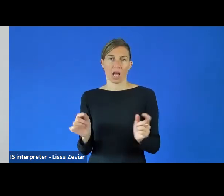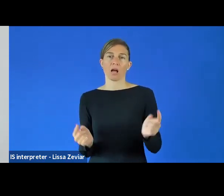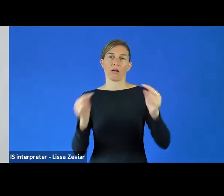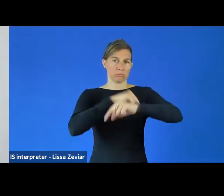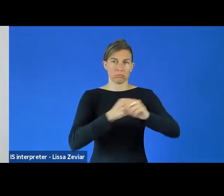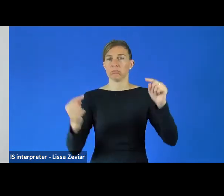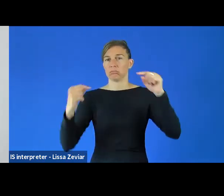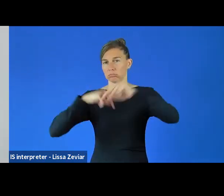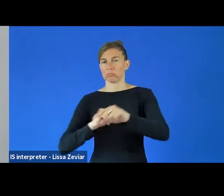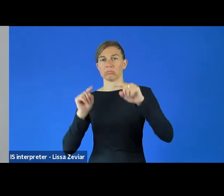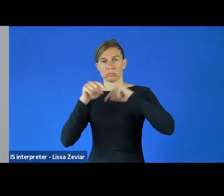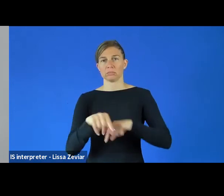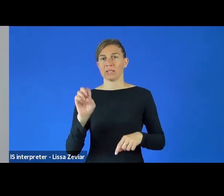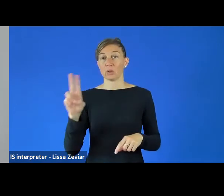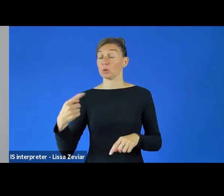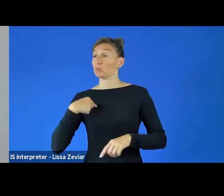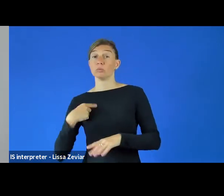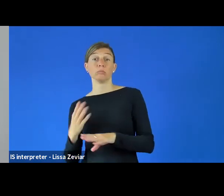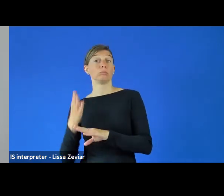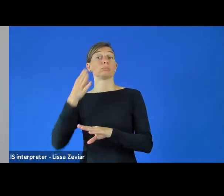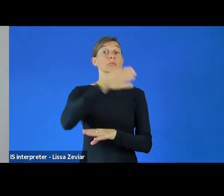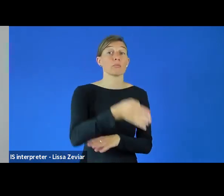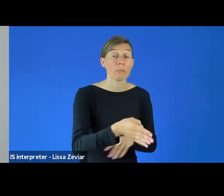so, when we travel to another country, we can be certain